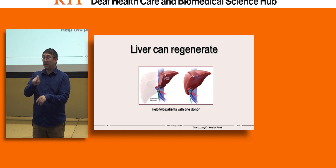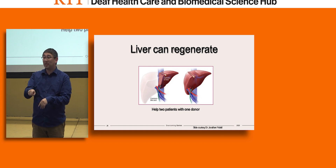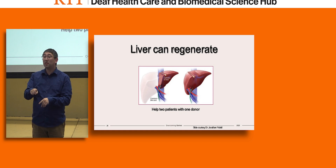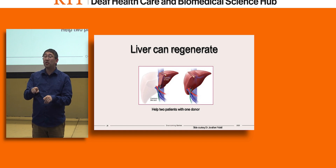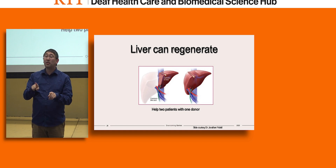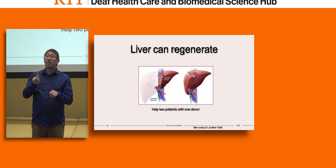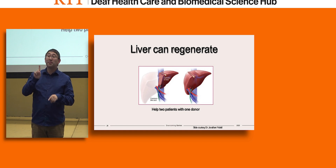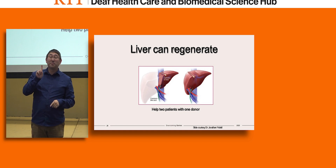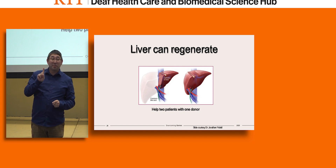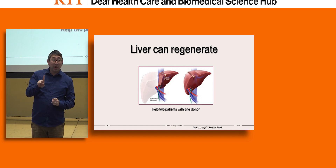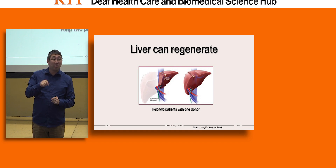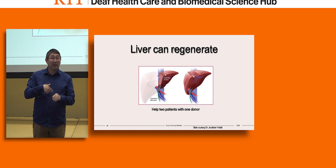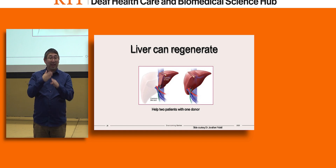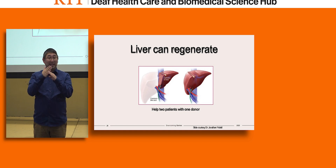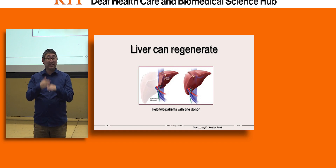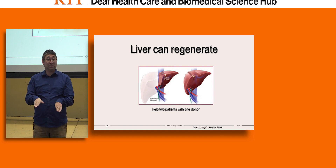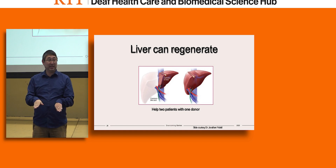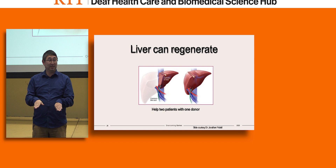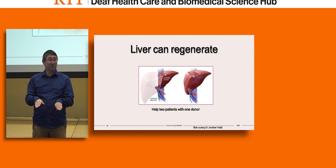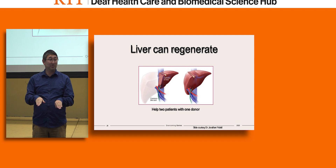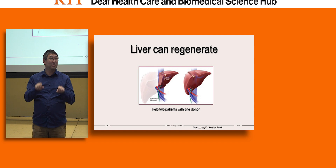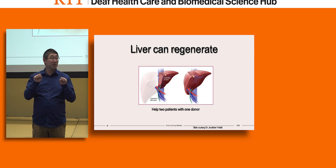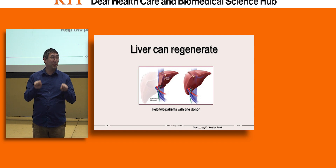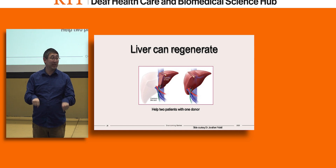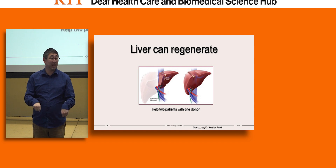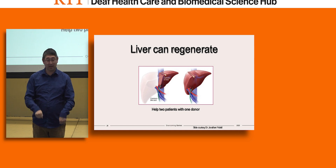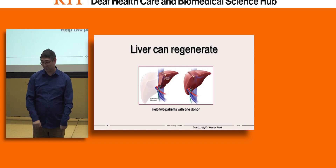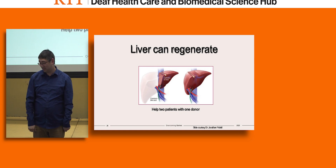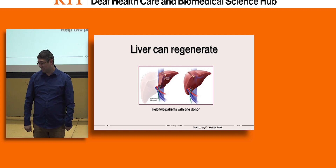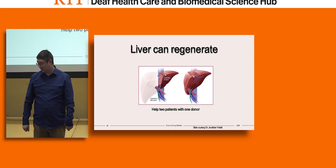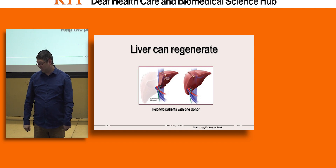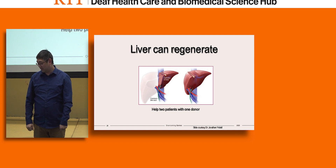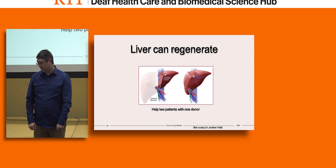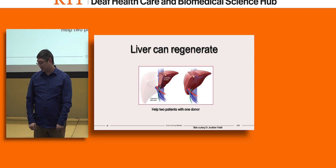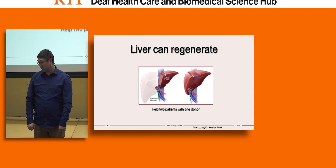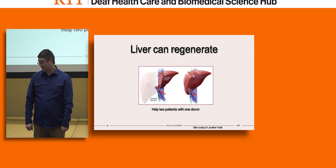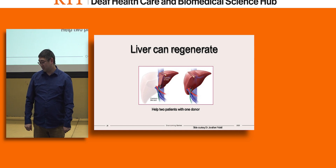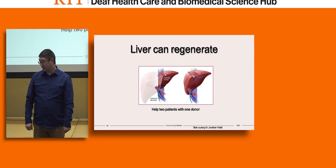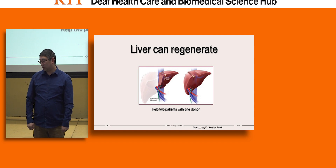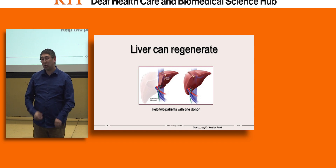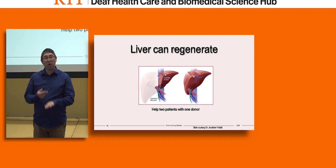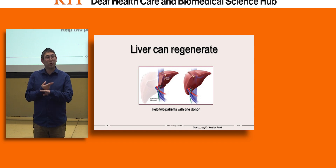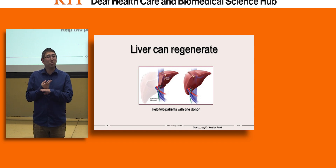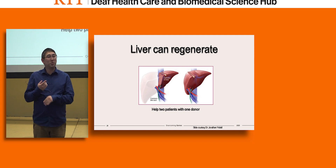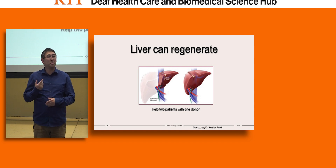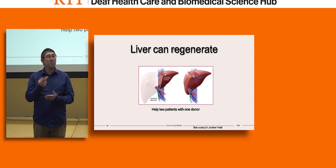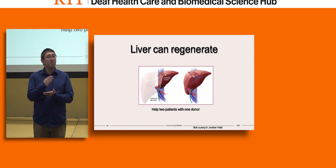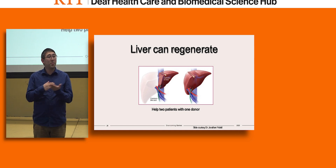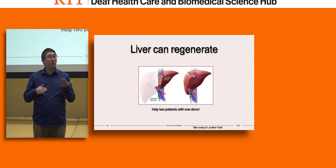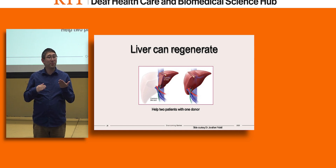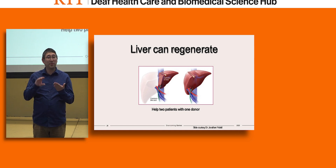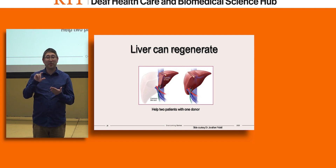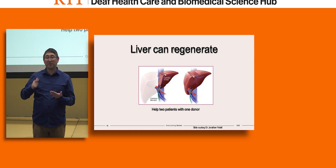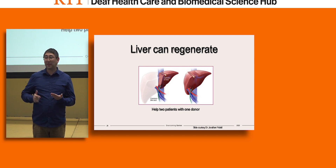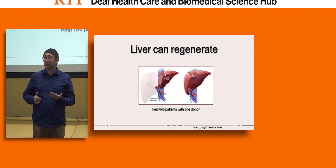but we can actually also split the organ and use just part of it,